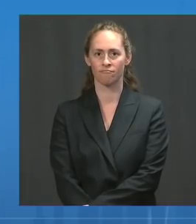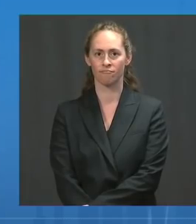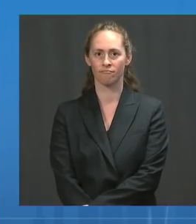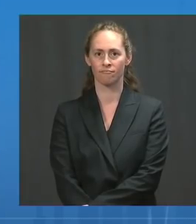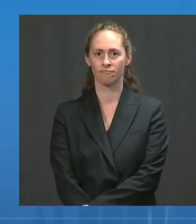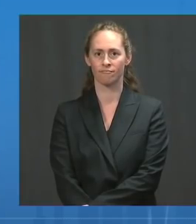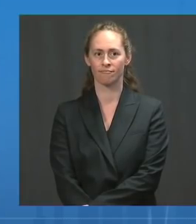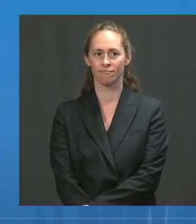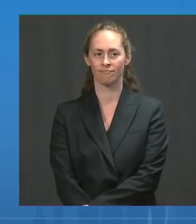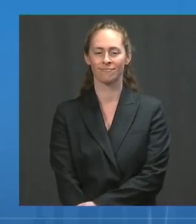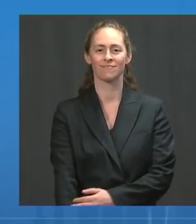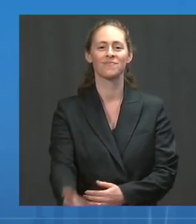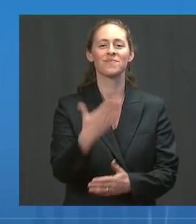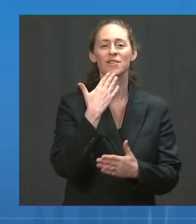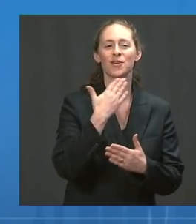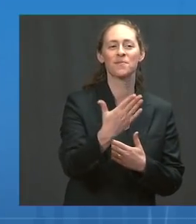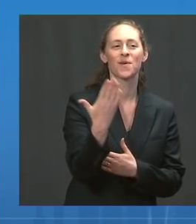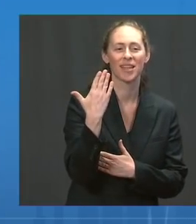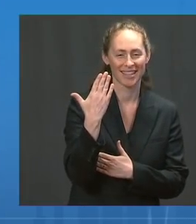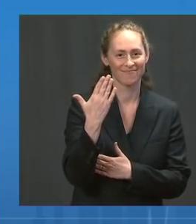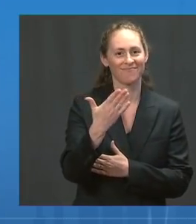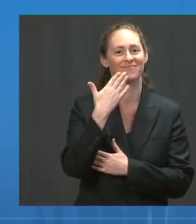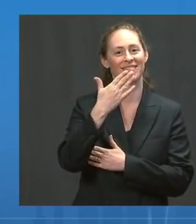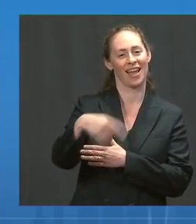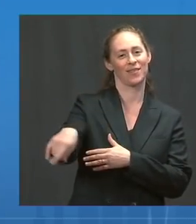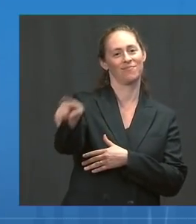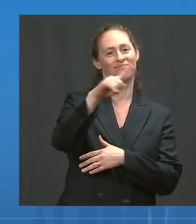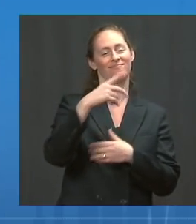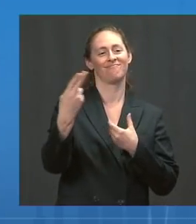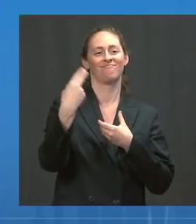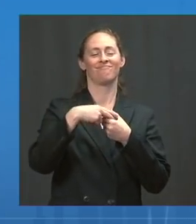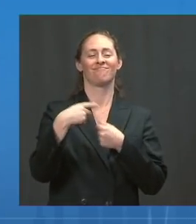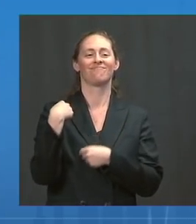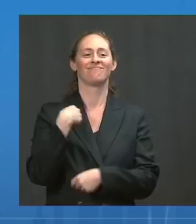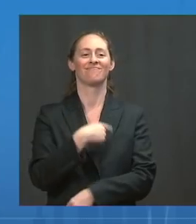Mr. Zients: Good morning, and thanks for joining us. Today, Dr. Walensky will provide an update